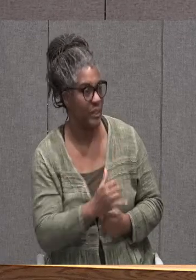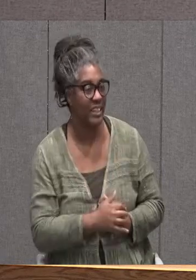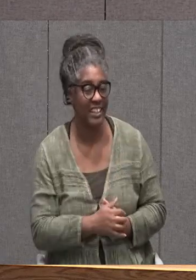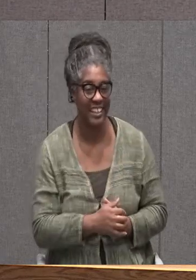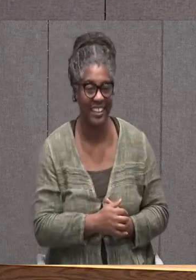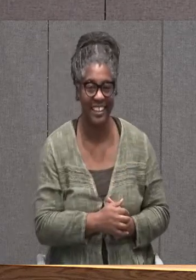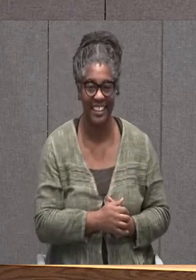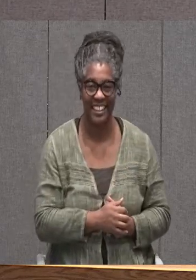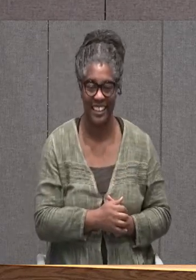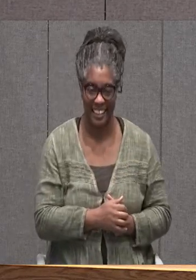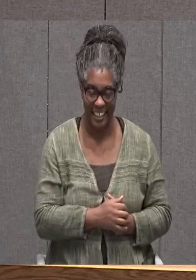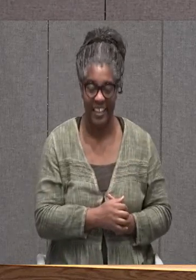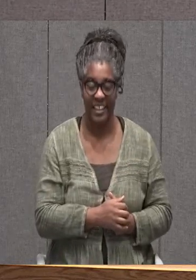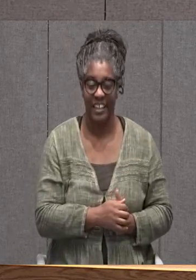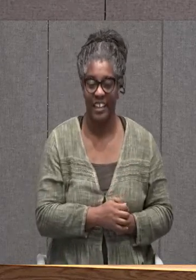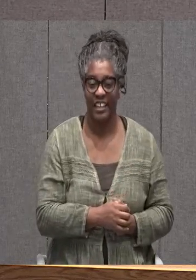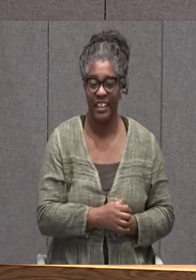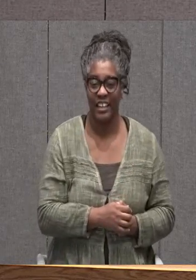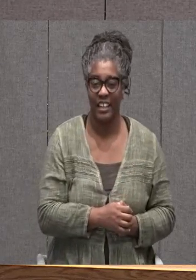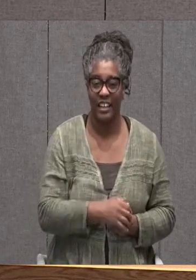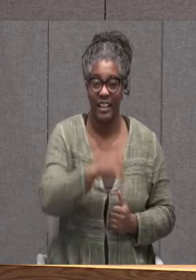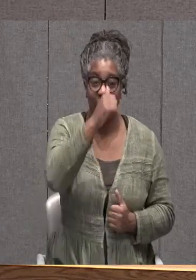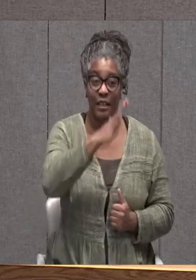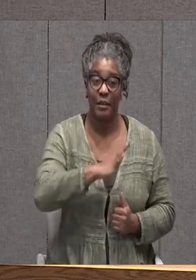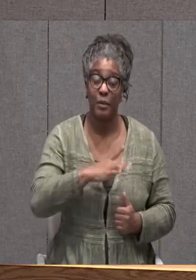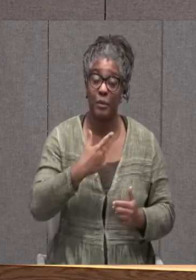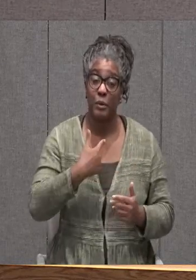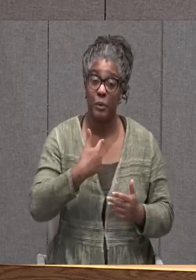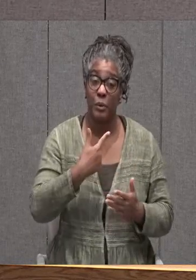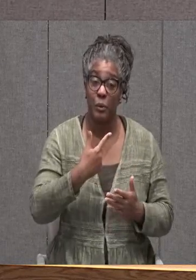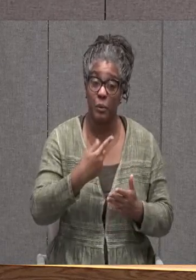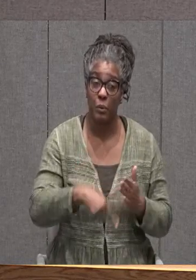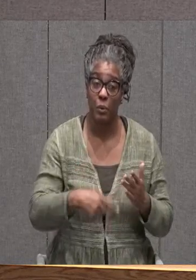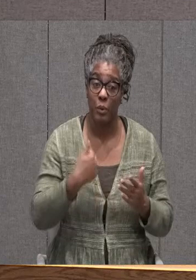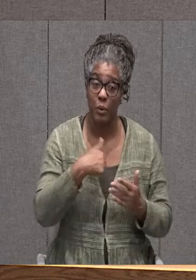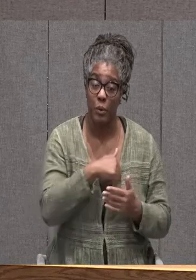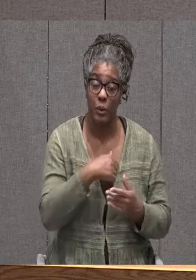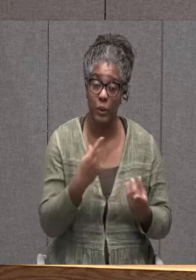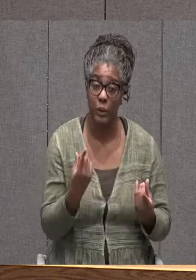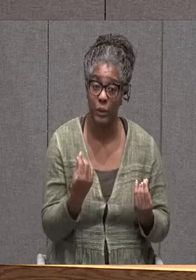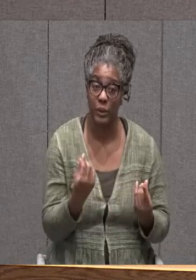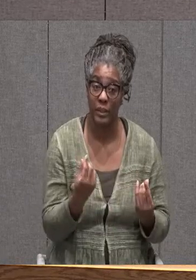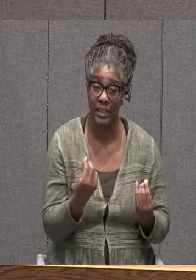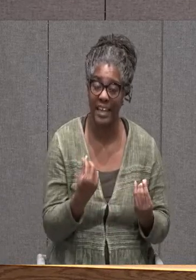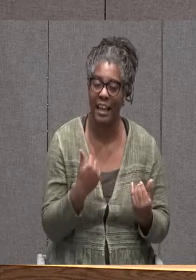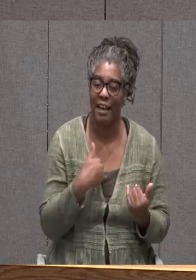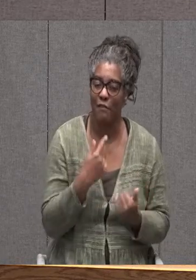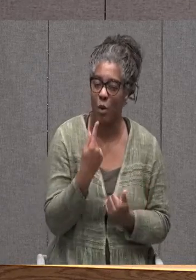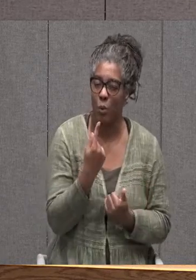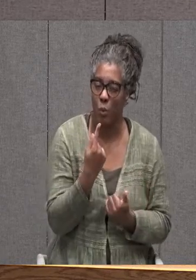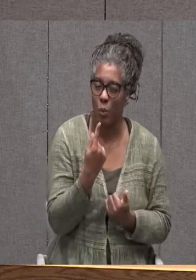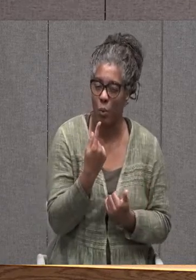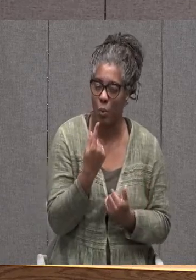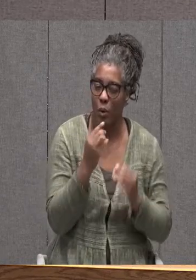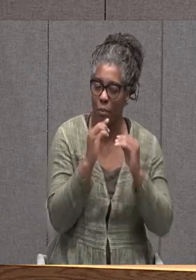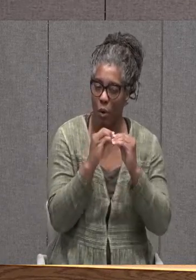So, what we're going to do is, there's one more section to this dance, okay? It's not parts one through four,